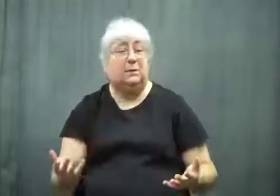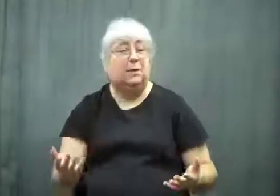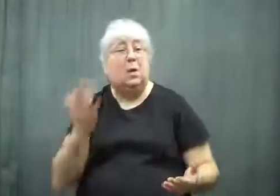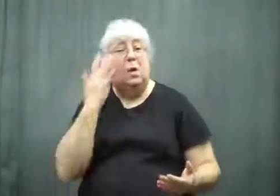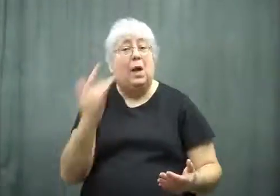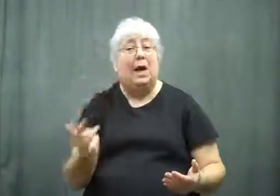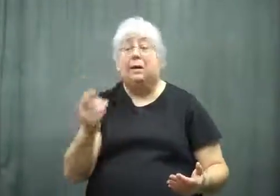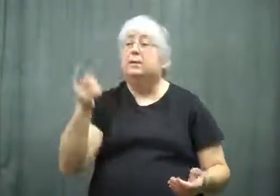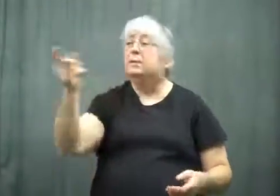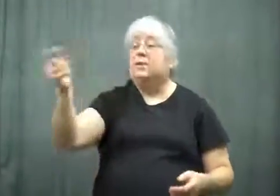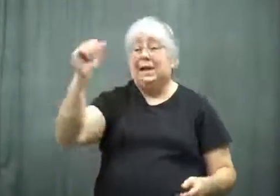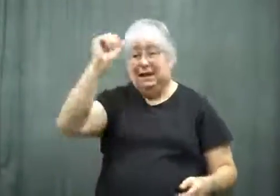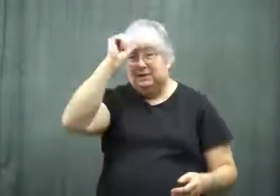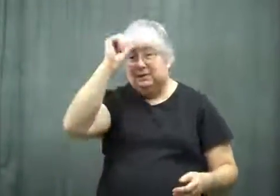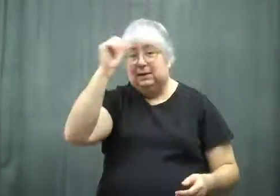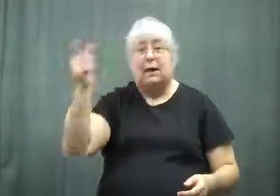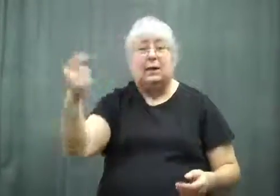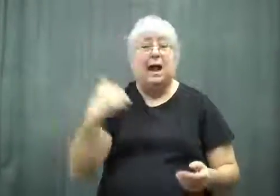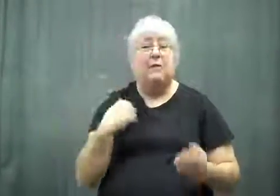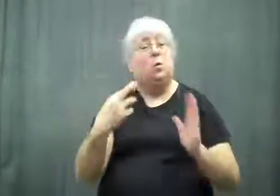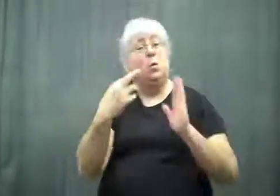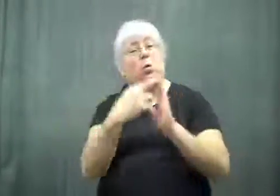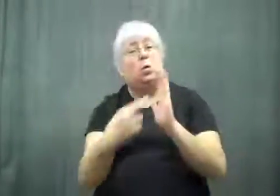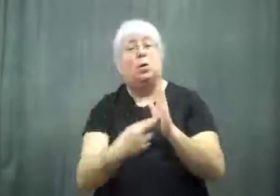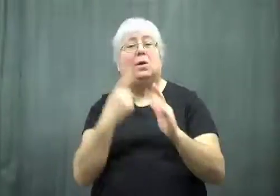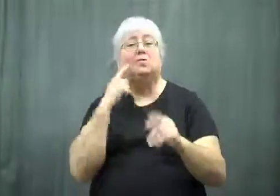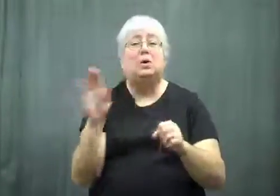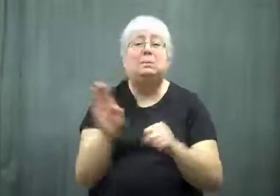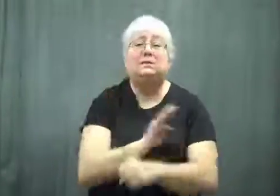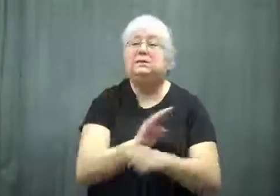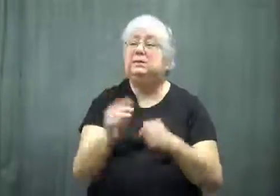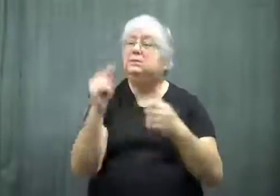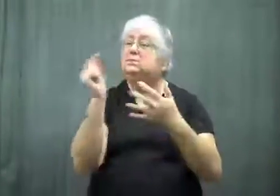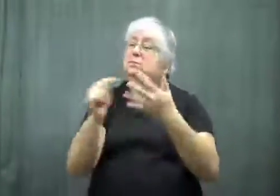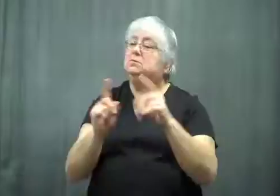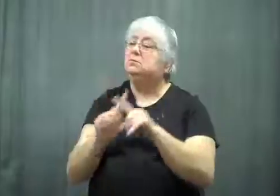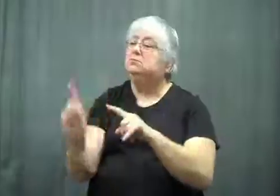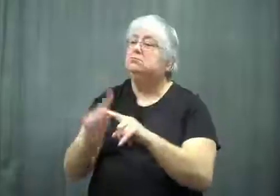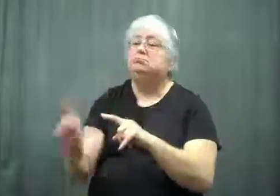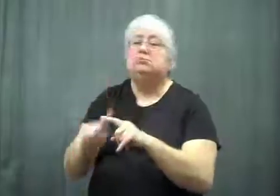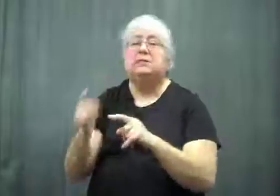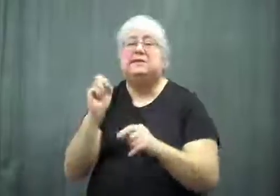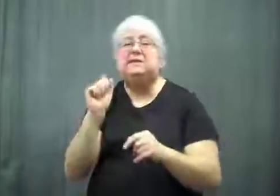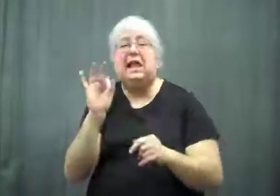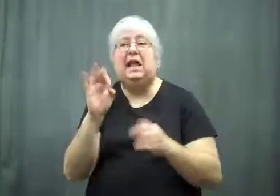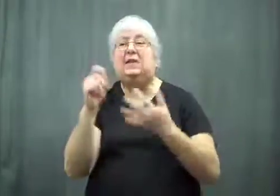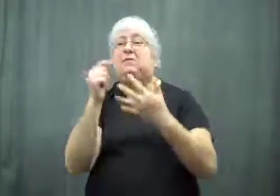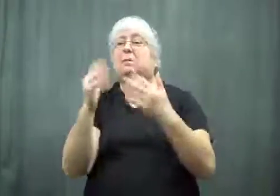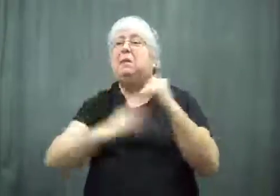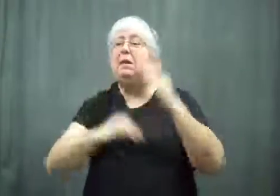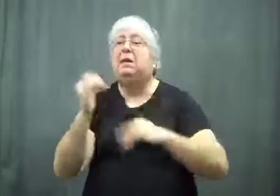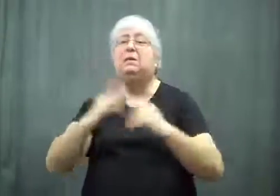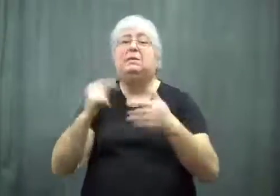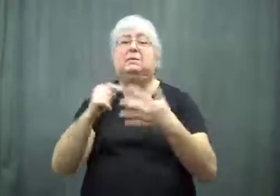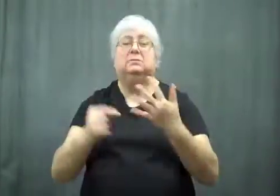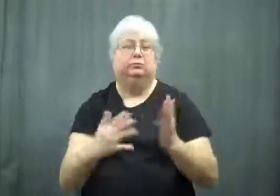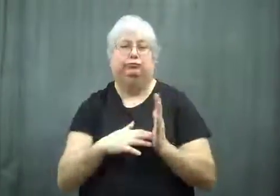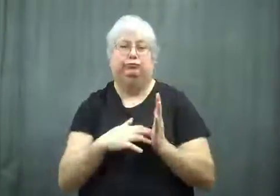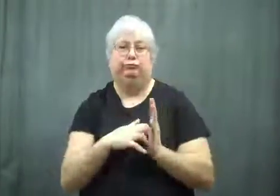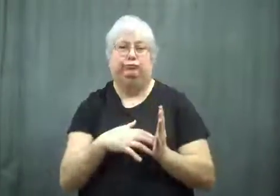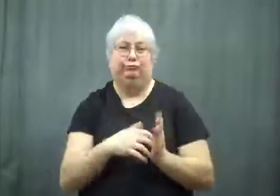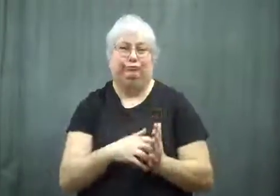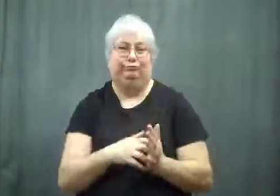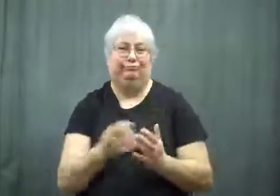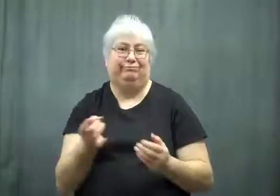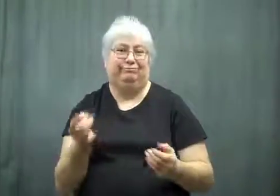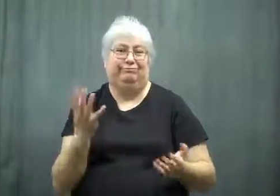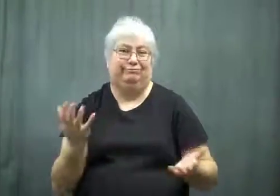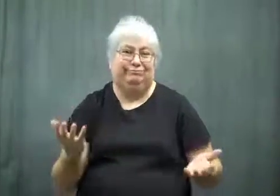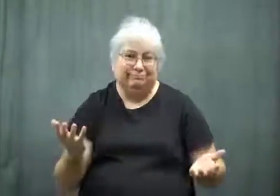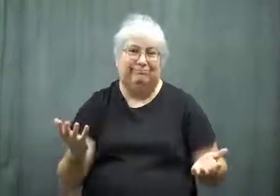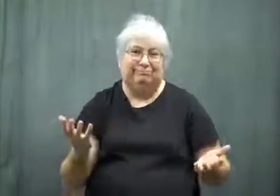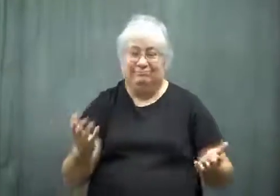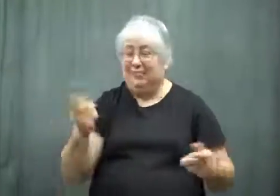Laws governing safety in buildings for businesses are very weak in India.